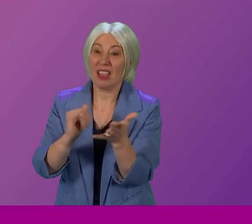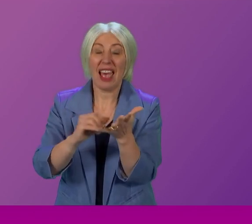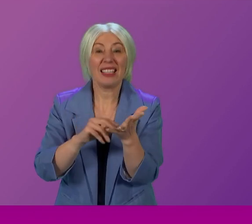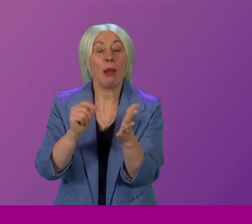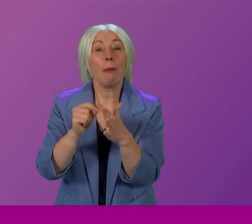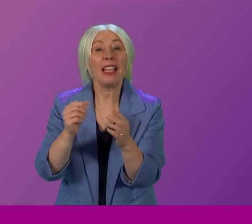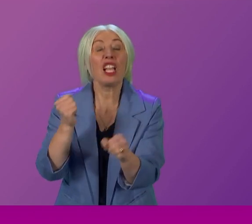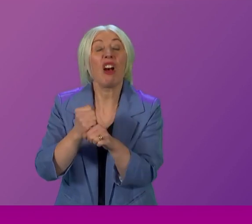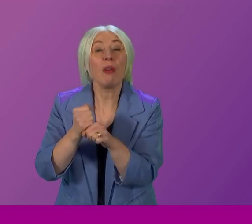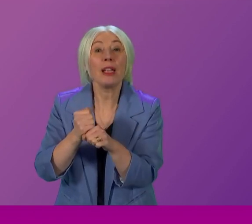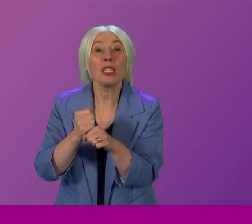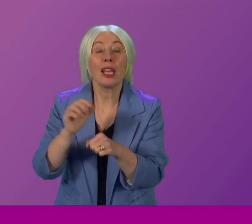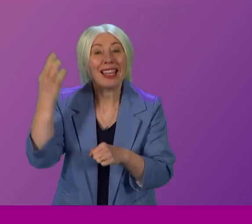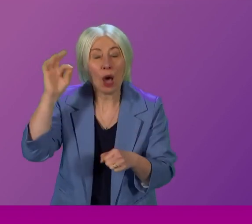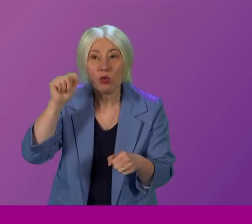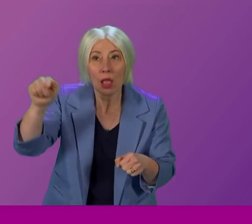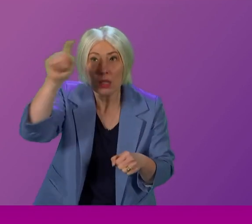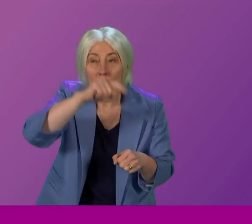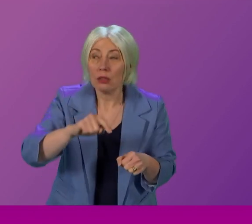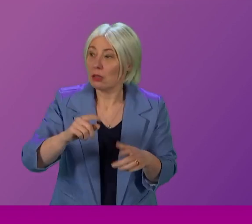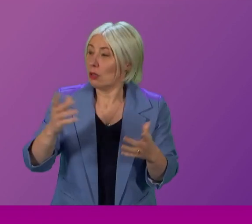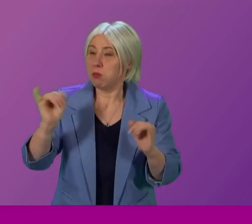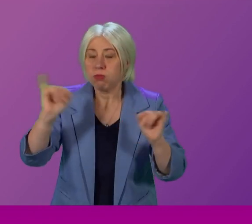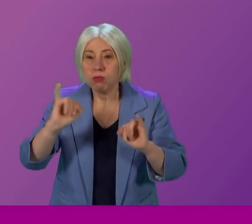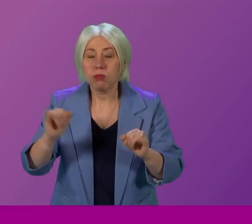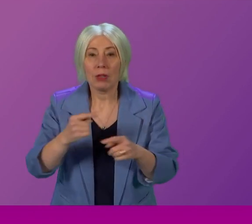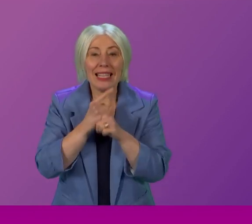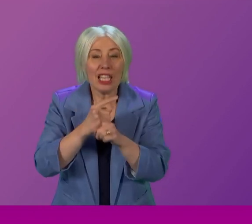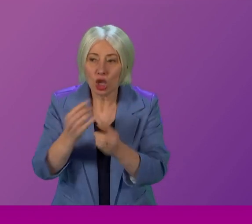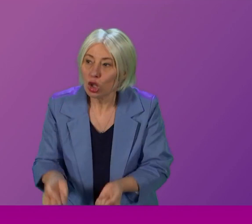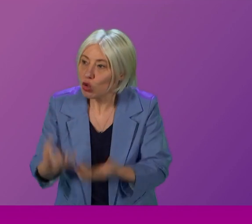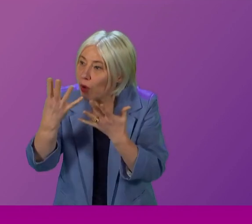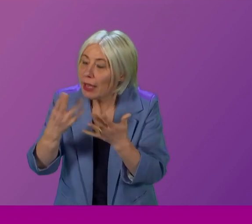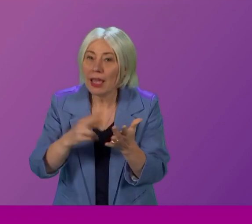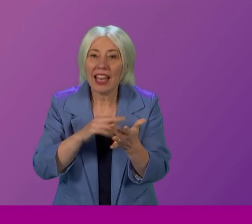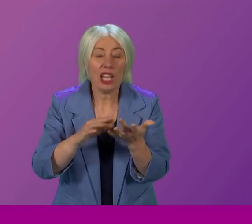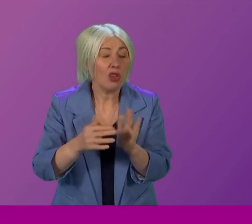local government is in crisis, teachers are on strike and the NHS is on its knees. Will